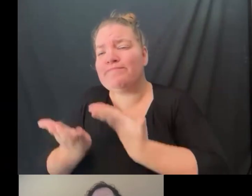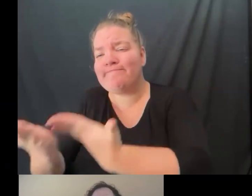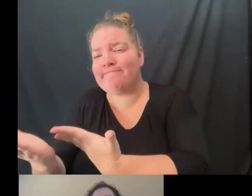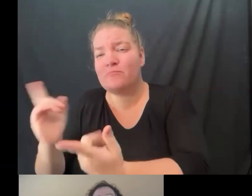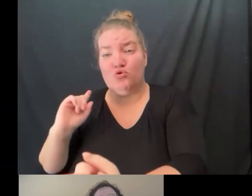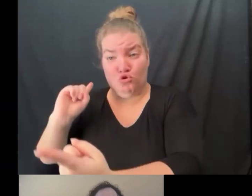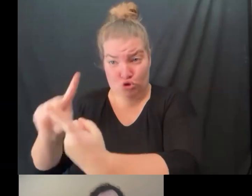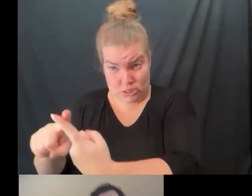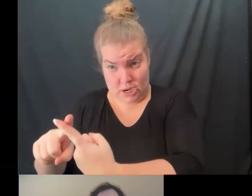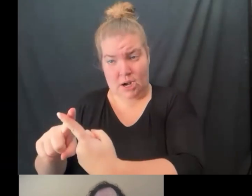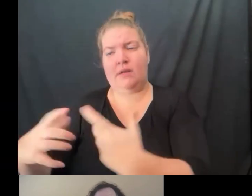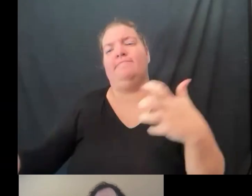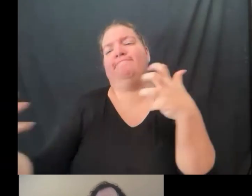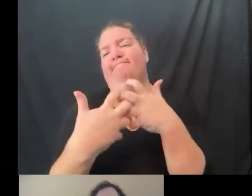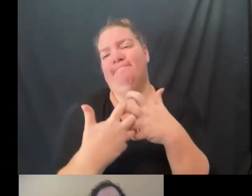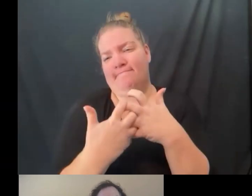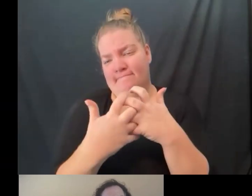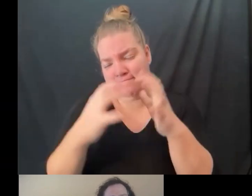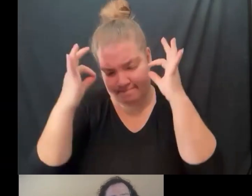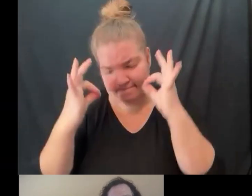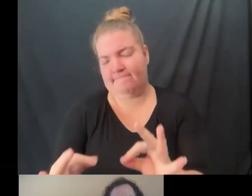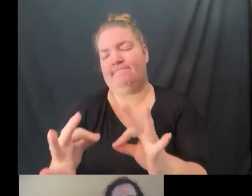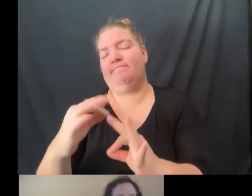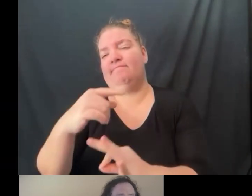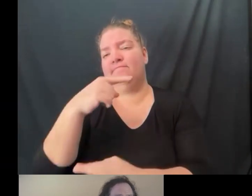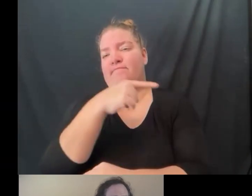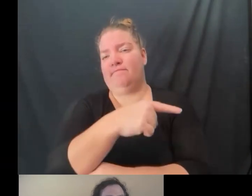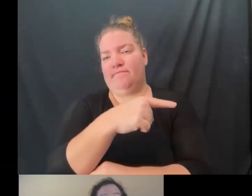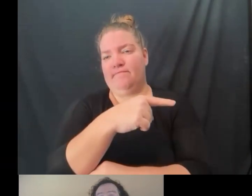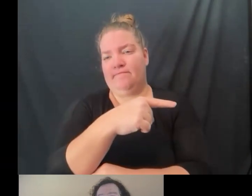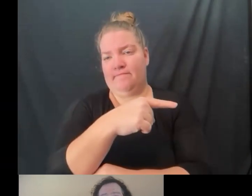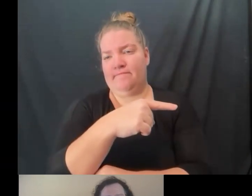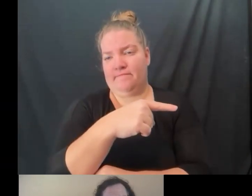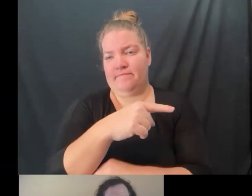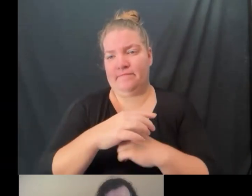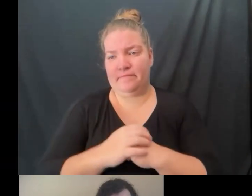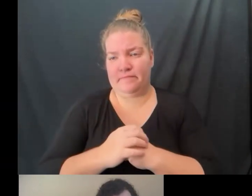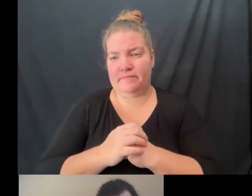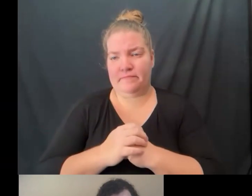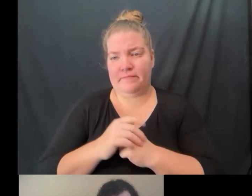do until you can meet the EN 305 549 standard, the ICT Standard.